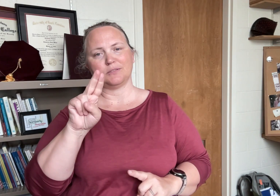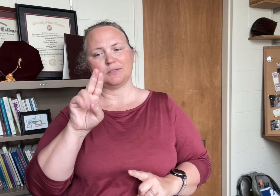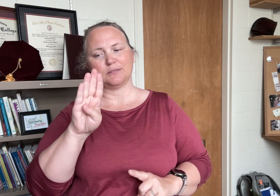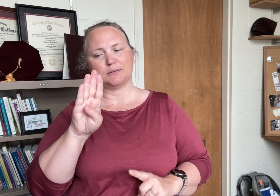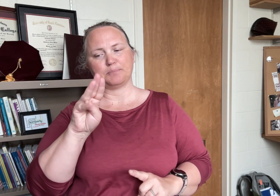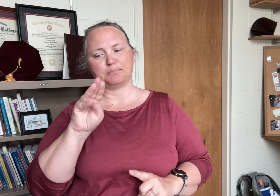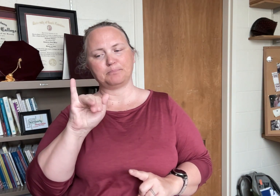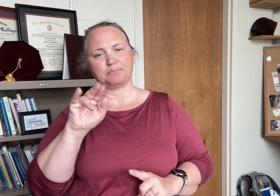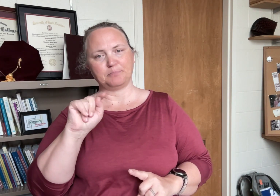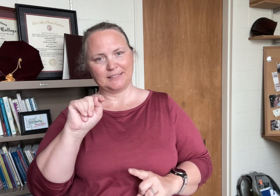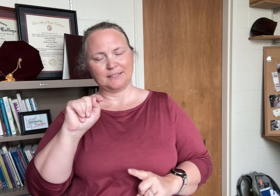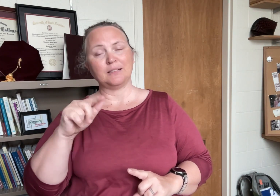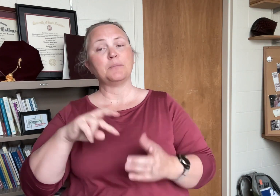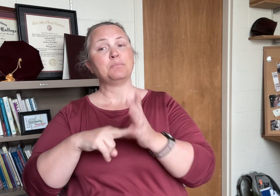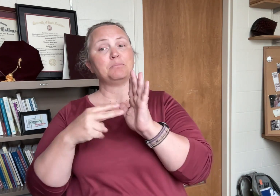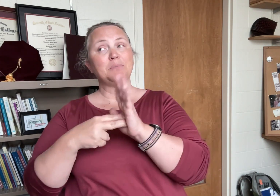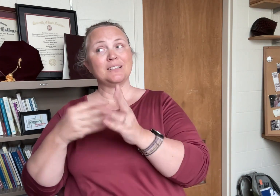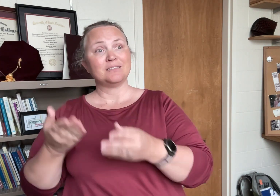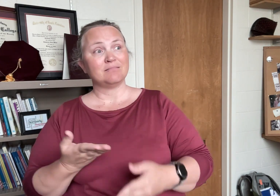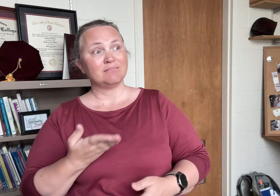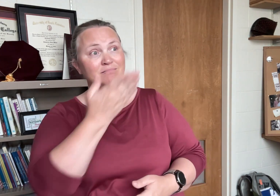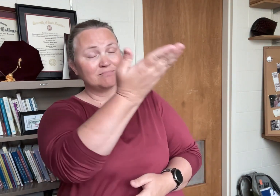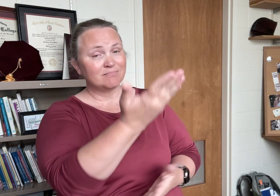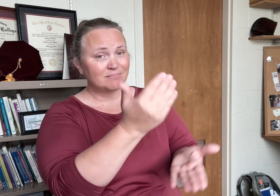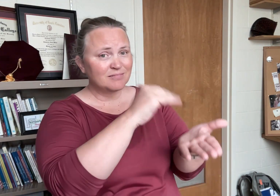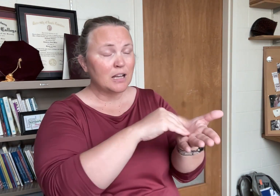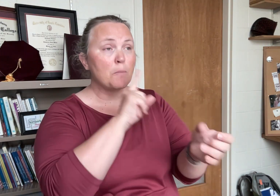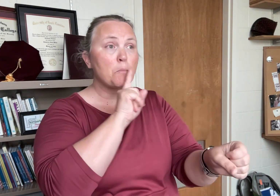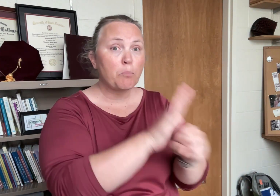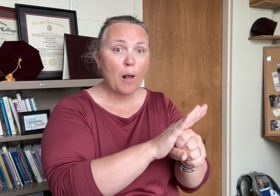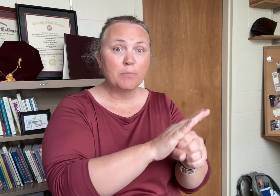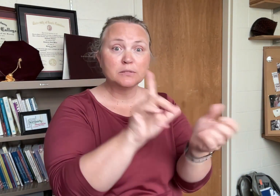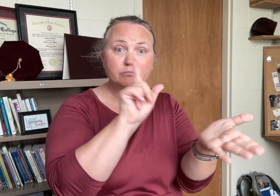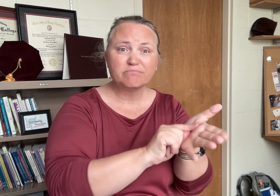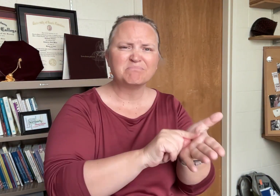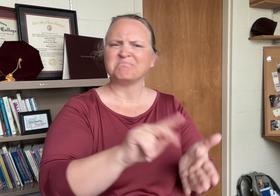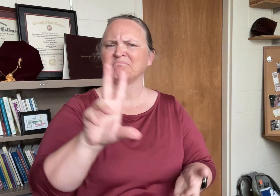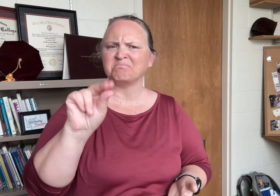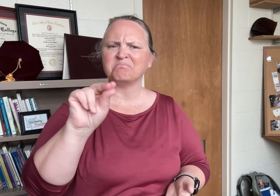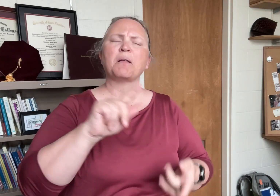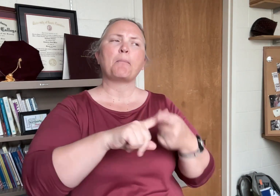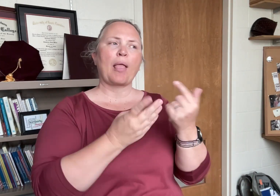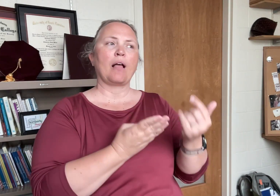That means that you'll give it back to them. It's not a guarantee that it'll be accepted for publication there, but